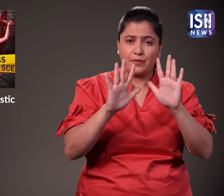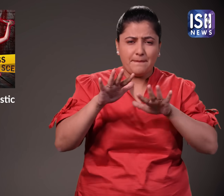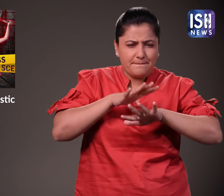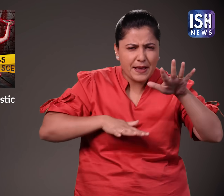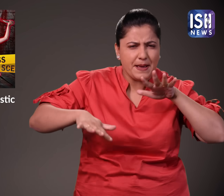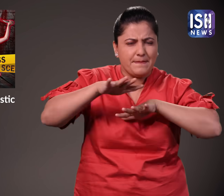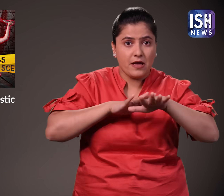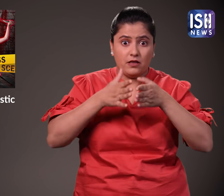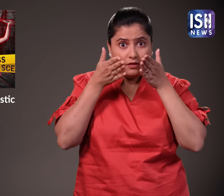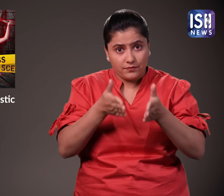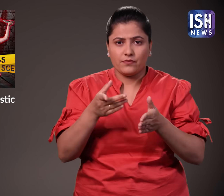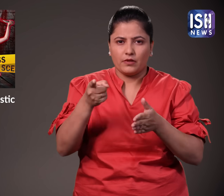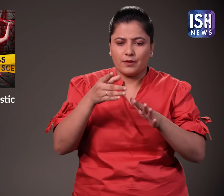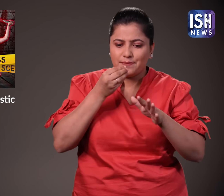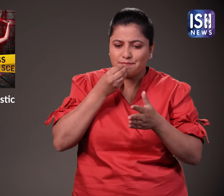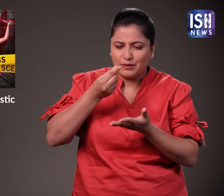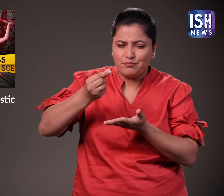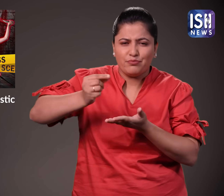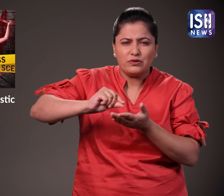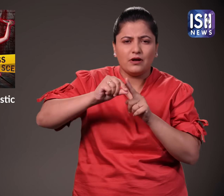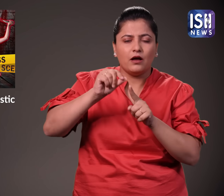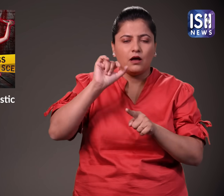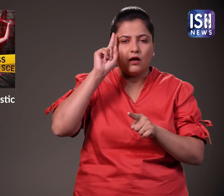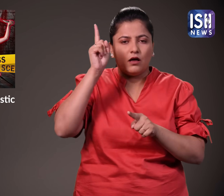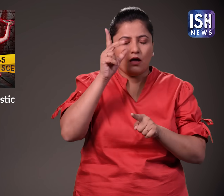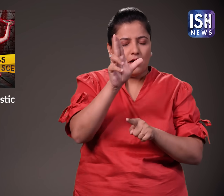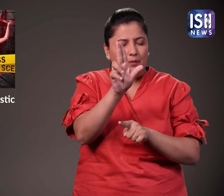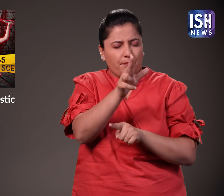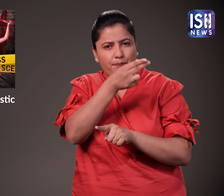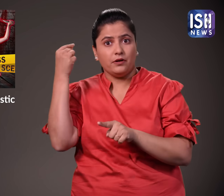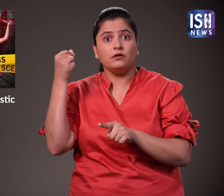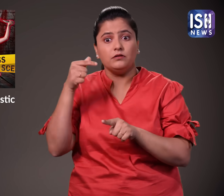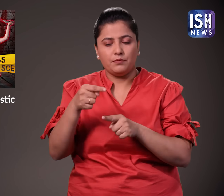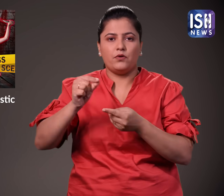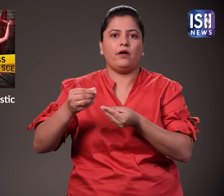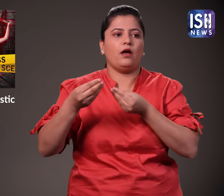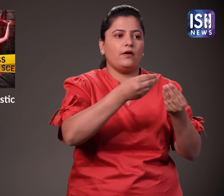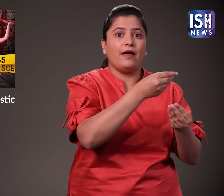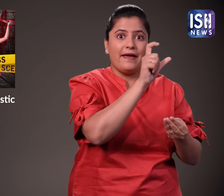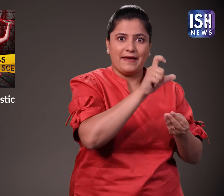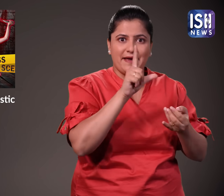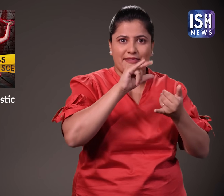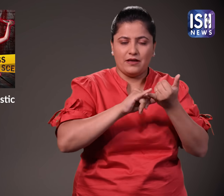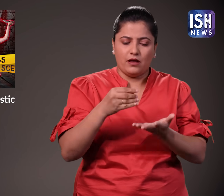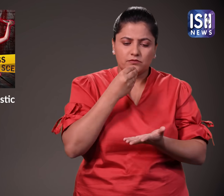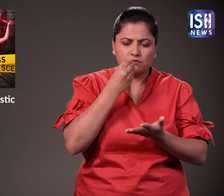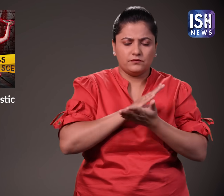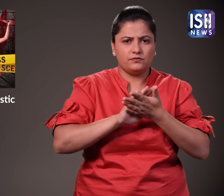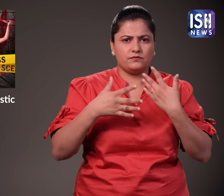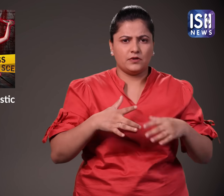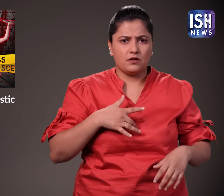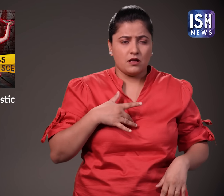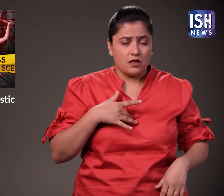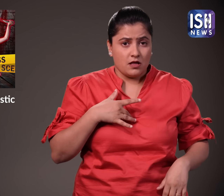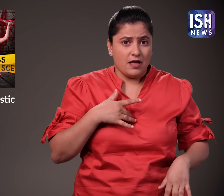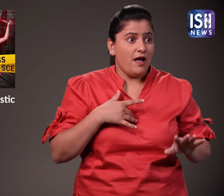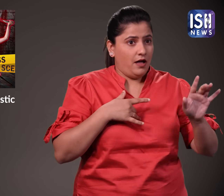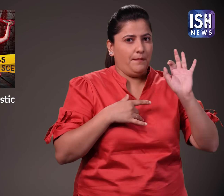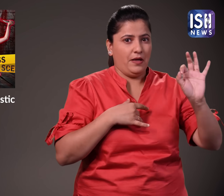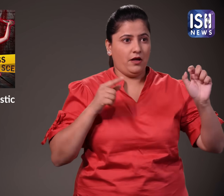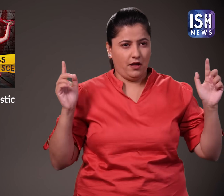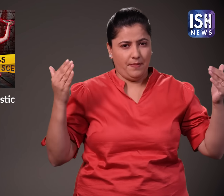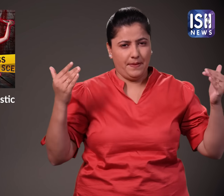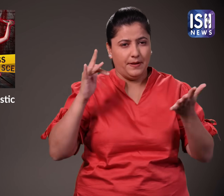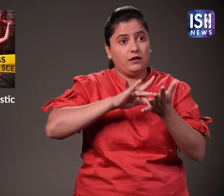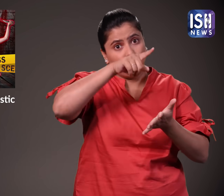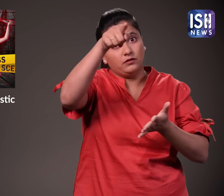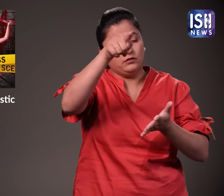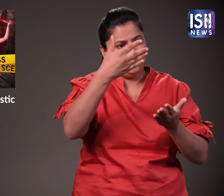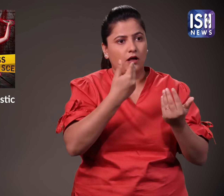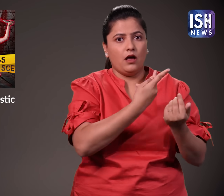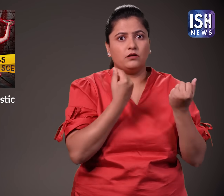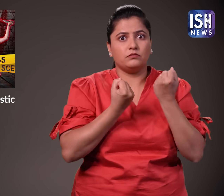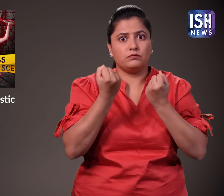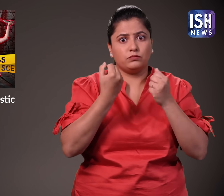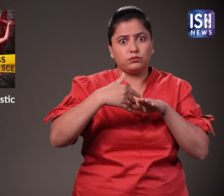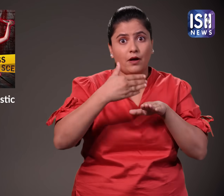They planned and laced Loknath’s food with sleeping pills. Once he fell unconscious, she lured him to a different location.